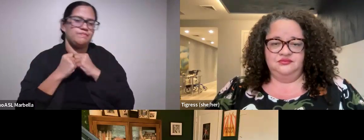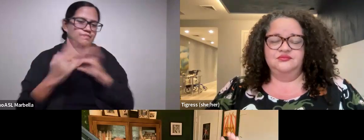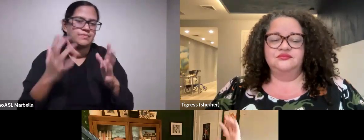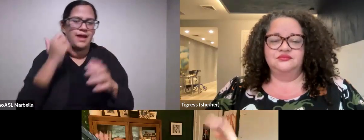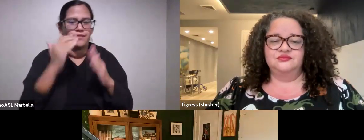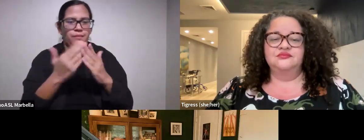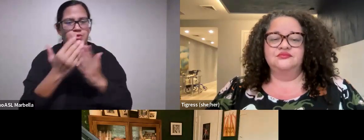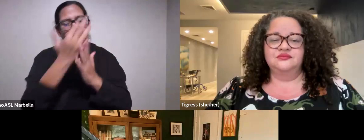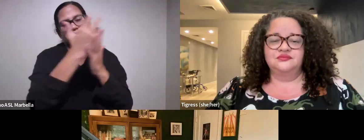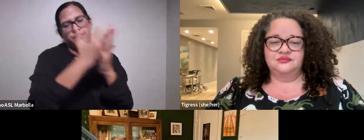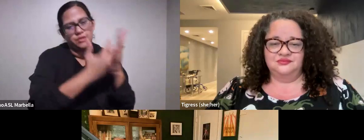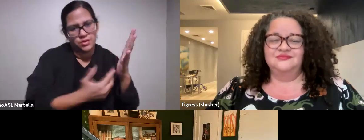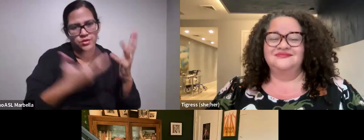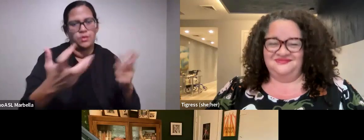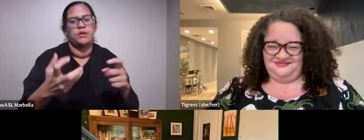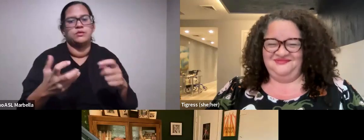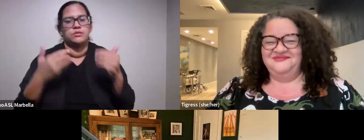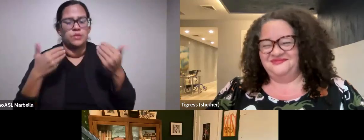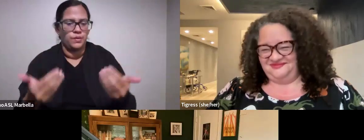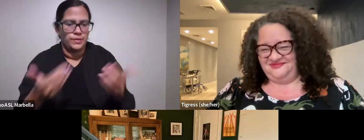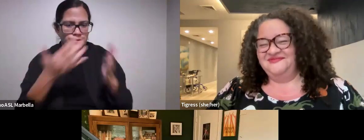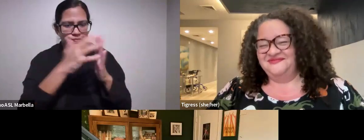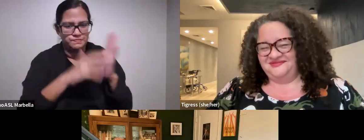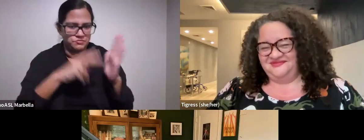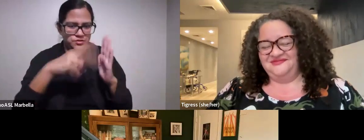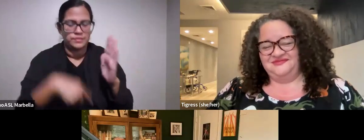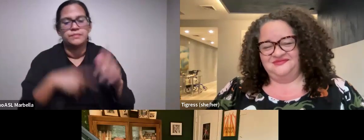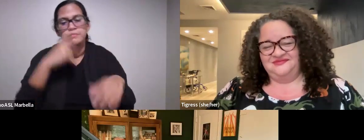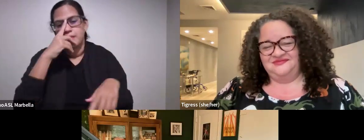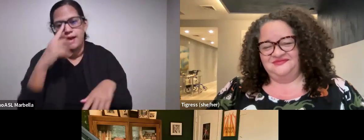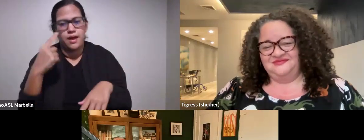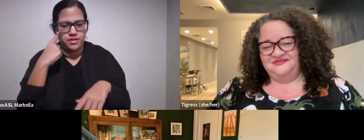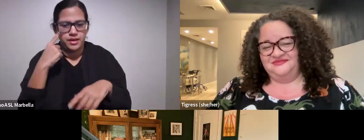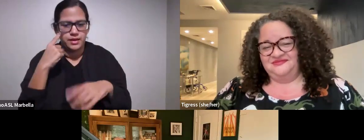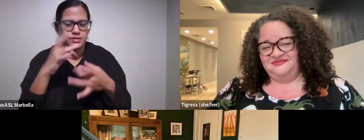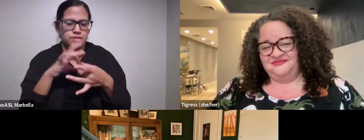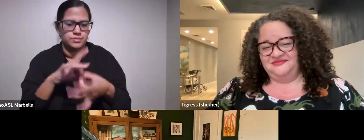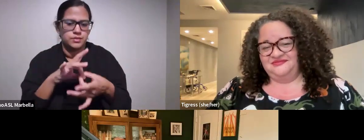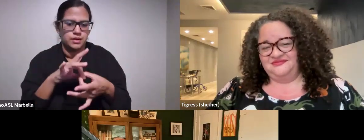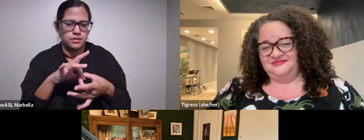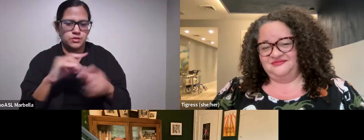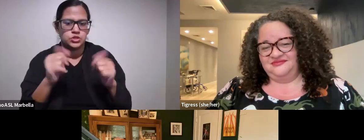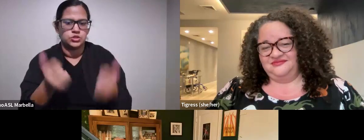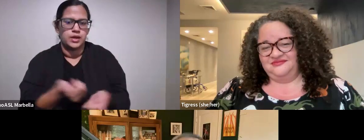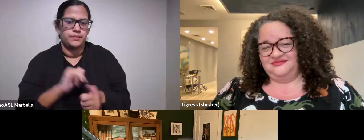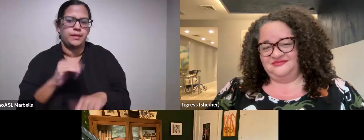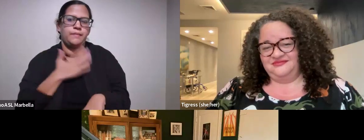every book you could possibly want. Here we go. I think in terms of shaping my own work,